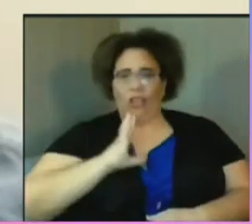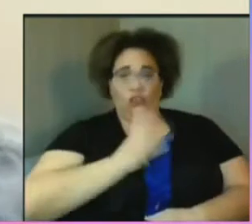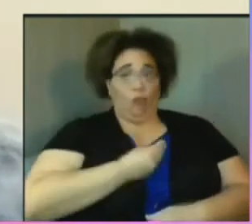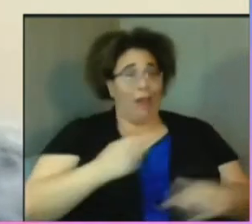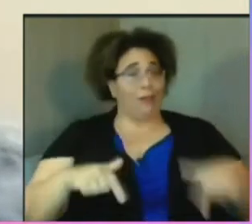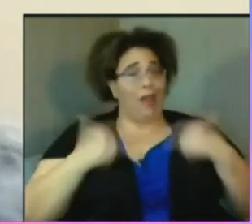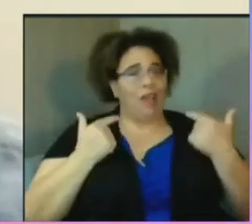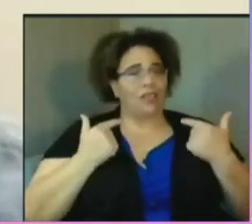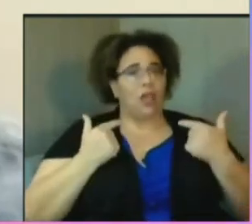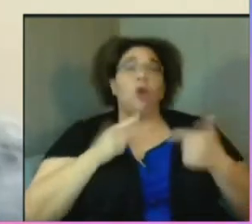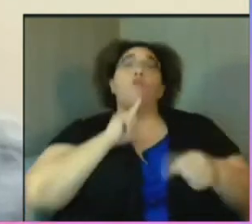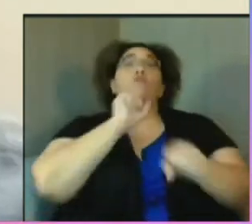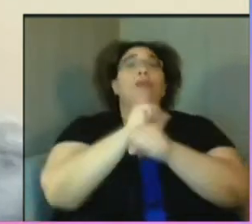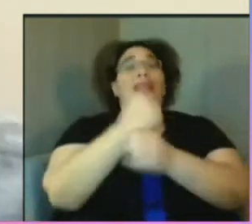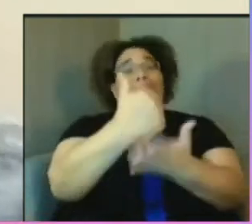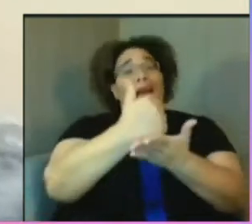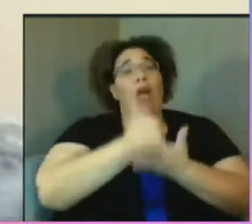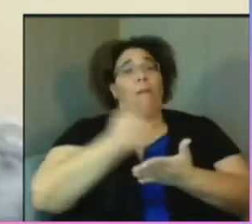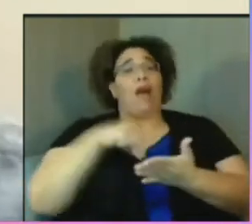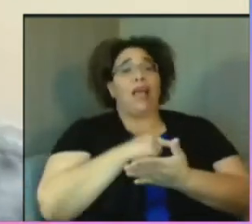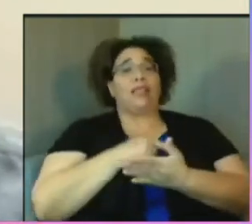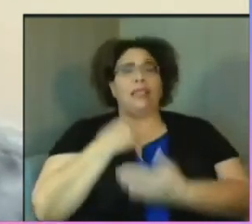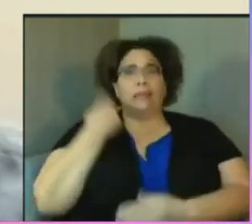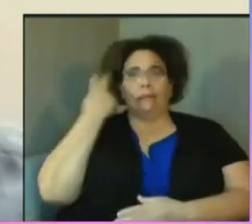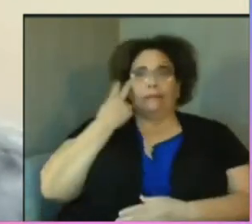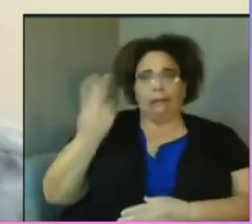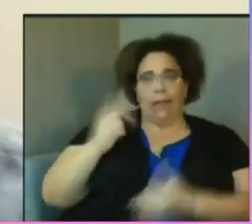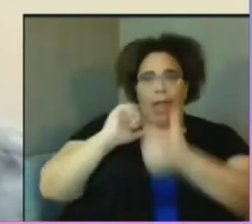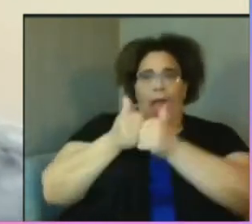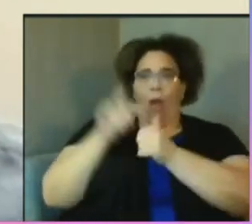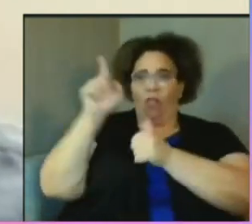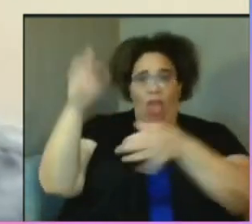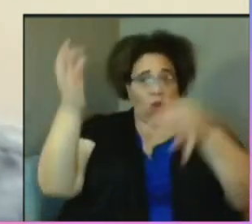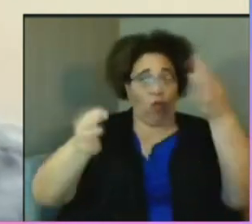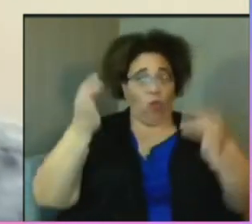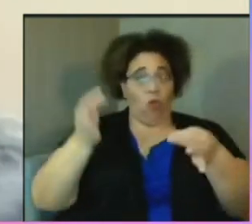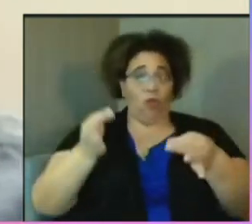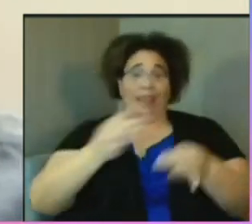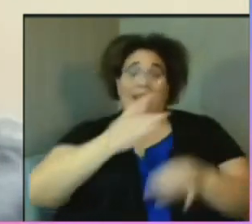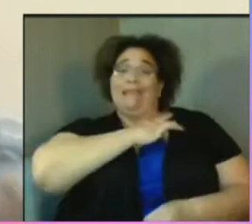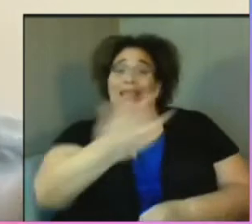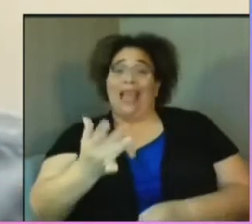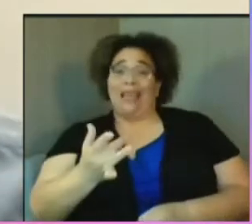to rule for us 'cause the law hasn't changed since 1964 what's changed is people's demand